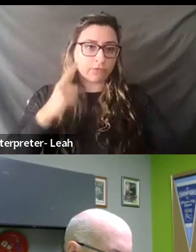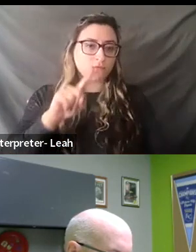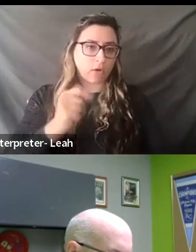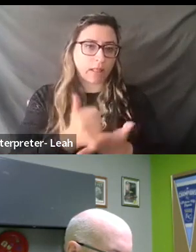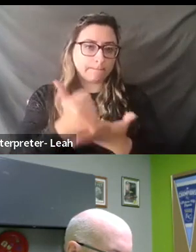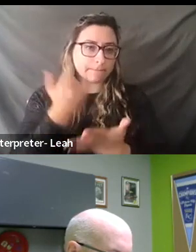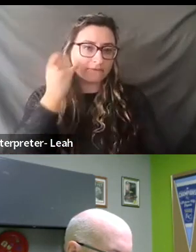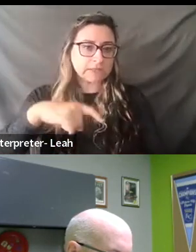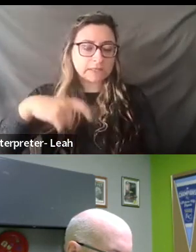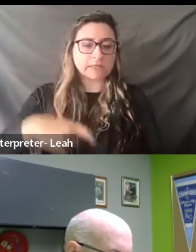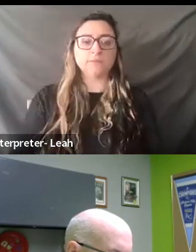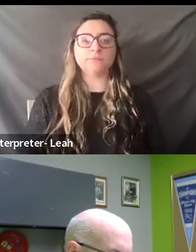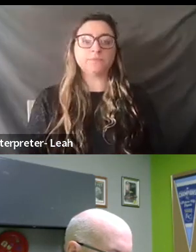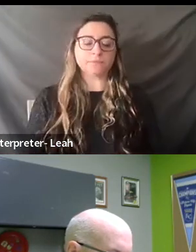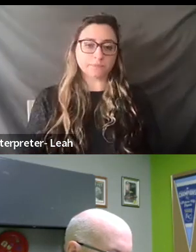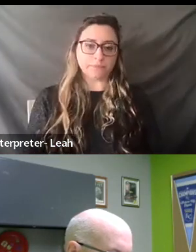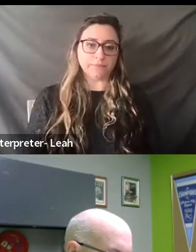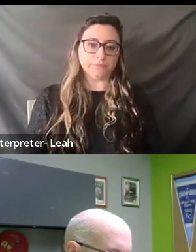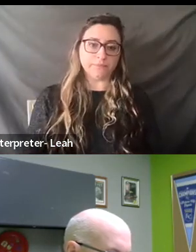So please don't hesitate to let us know if you have any technical support needs in the chat.